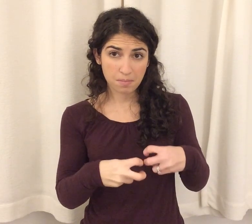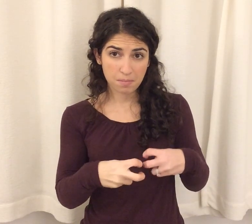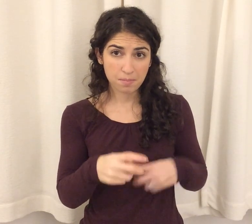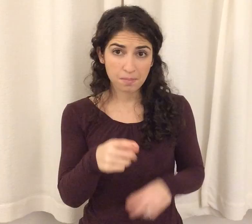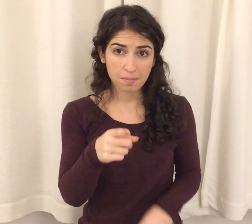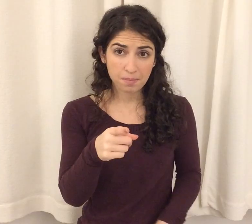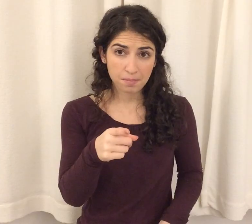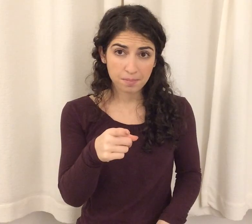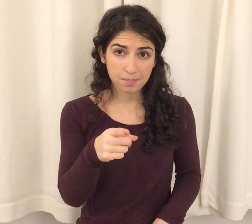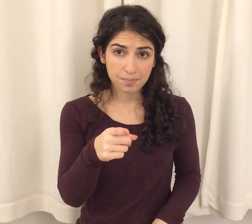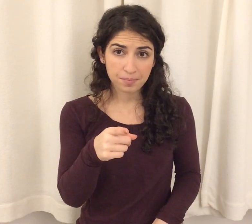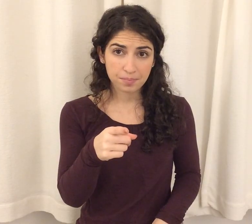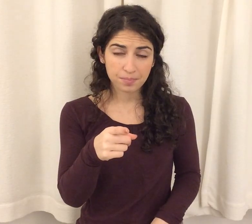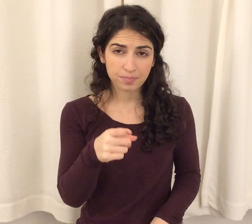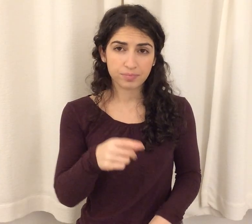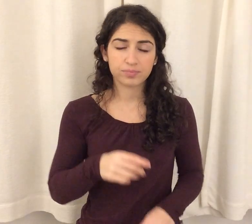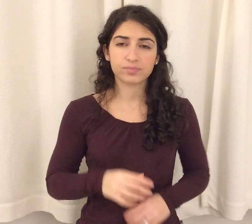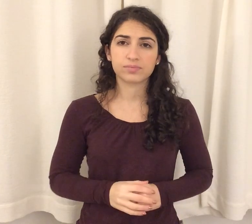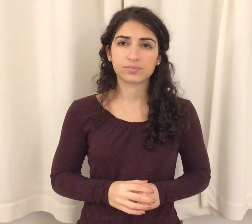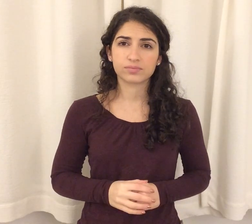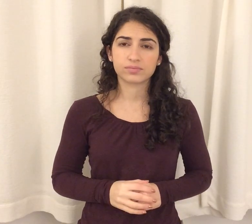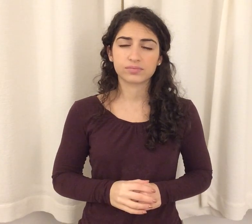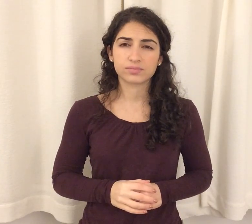"you have heart problems?"